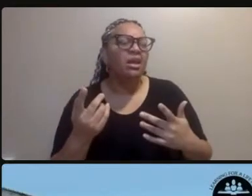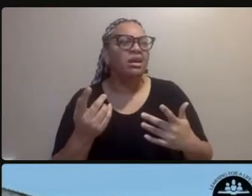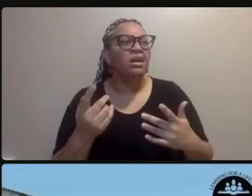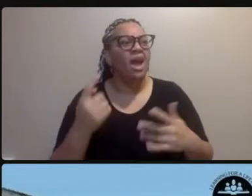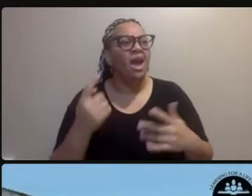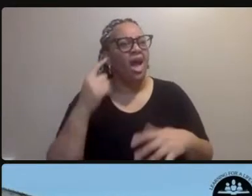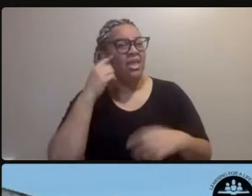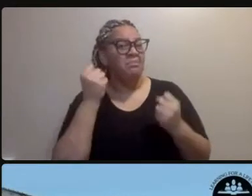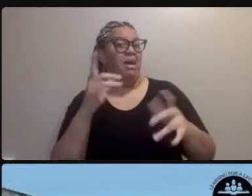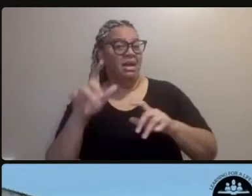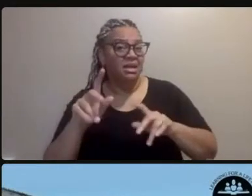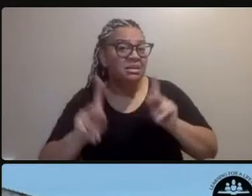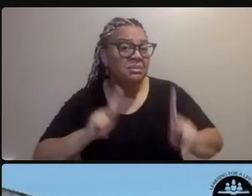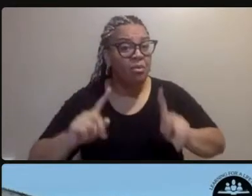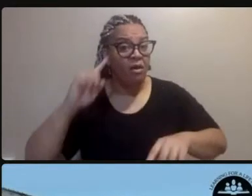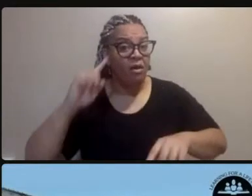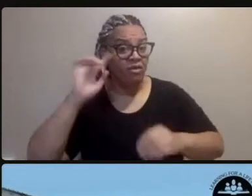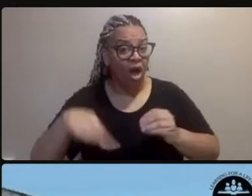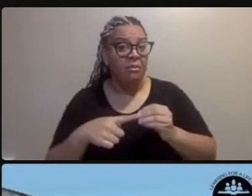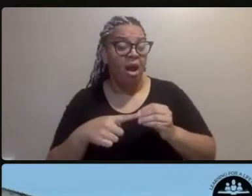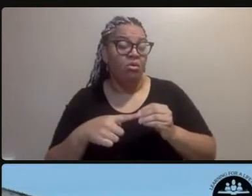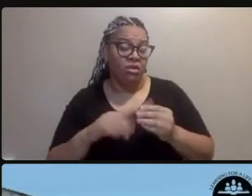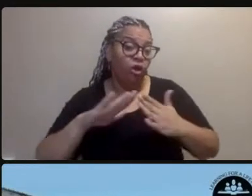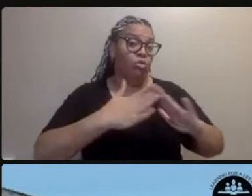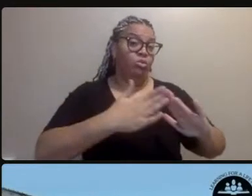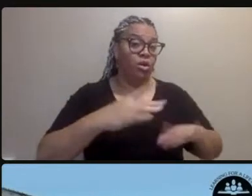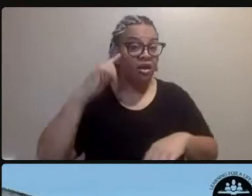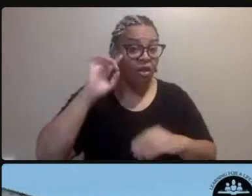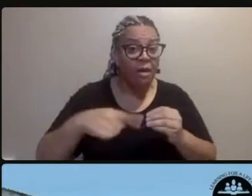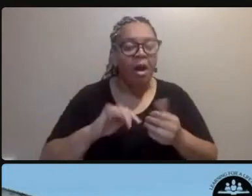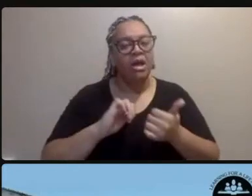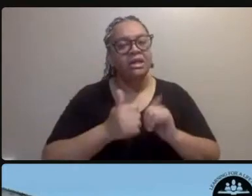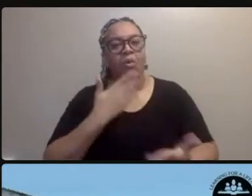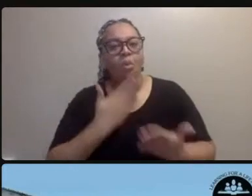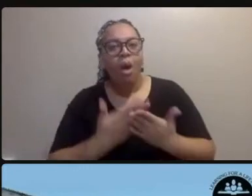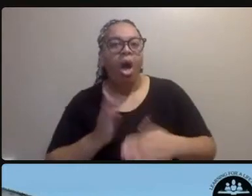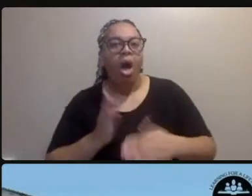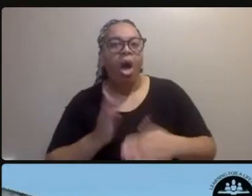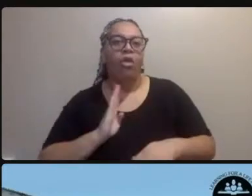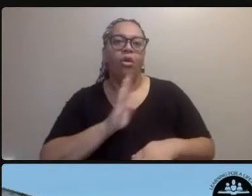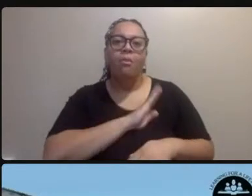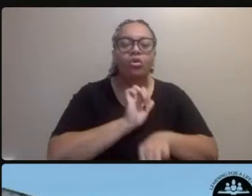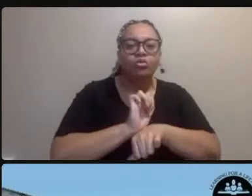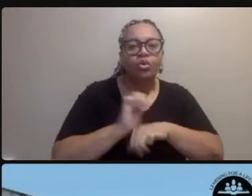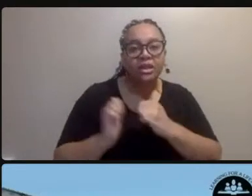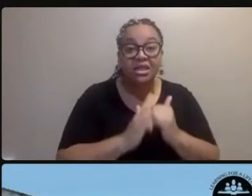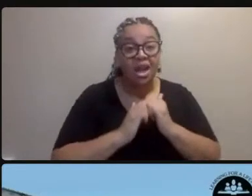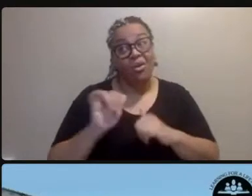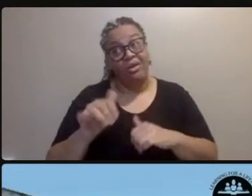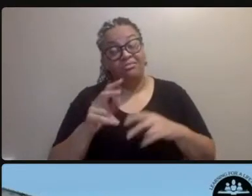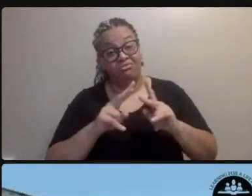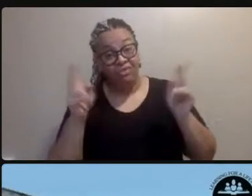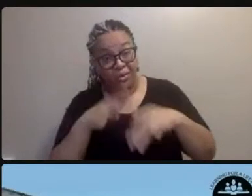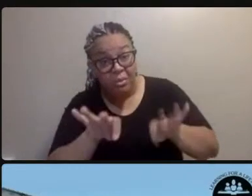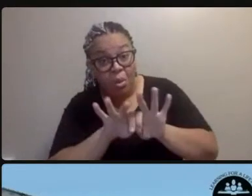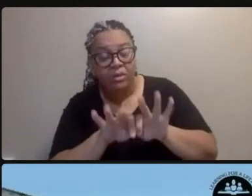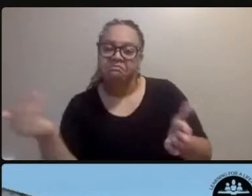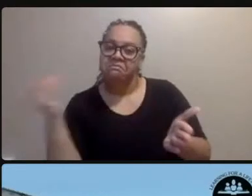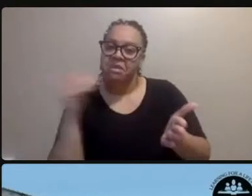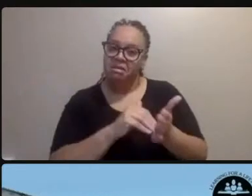ANDHINK RIGHT NOW THAT IS SOMETHING THAT, YOU KNOW, HAS BEEN ON THE MIND OF A LOT OF